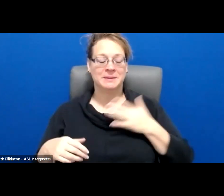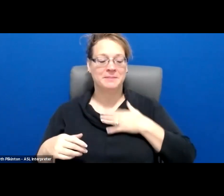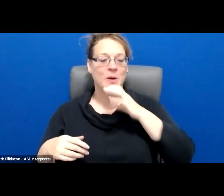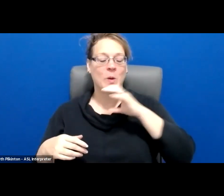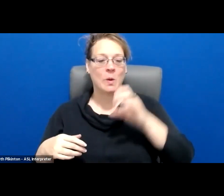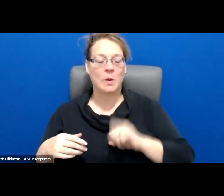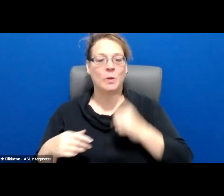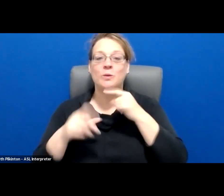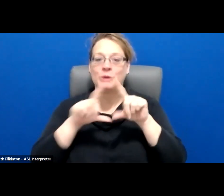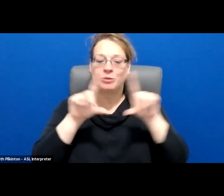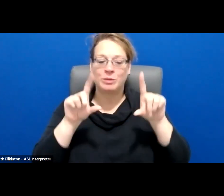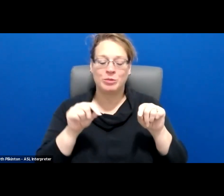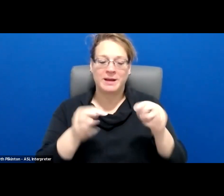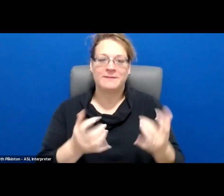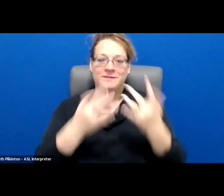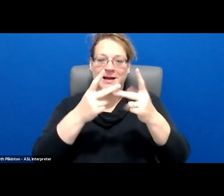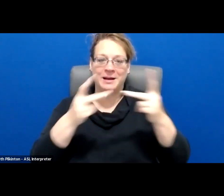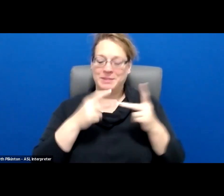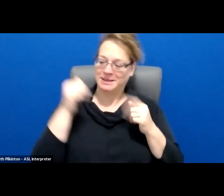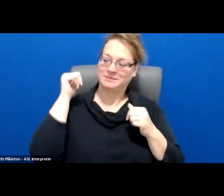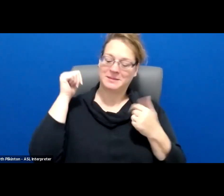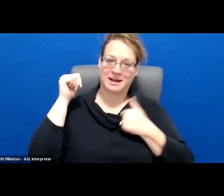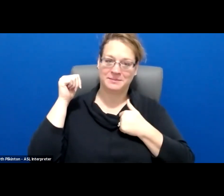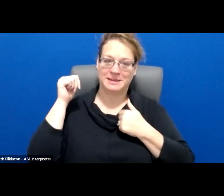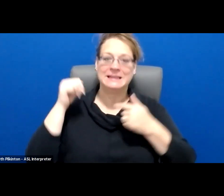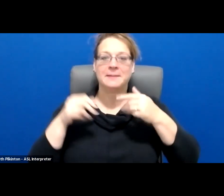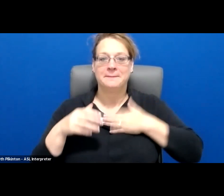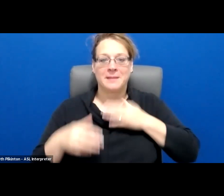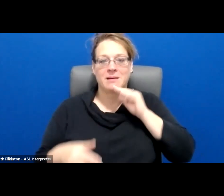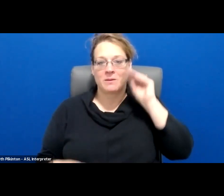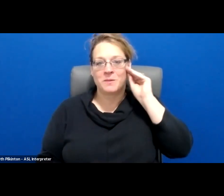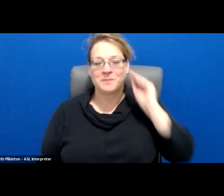I am wearing my signature purple glasses and a kind of rainbow scarf.